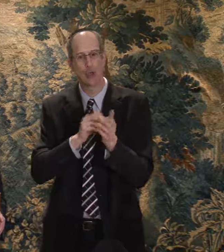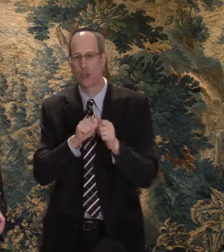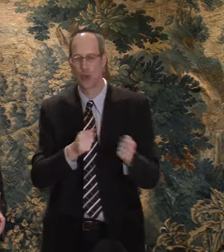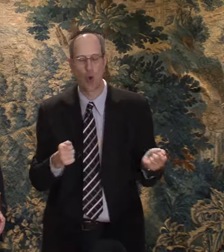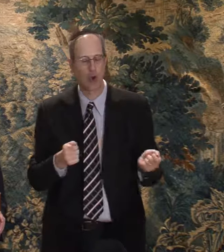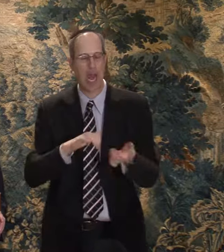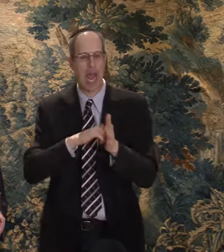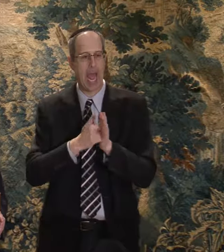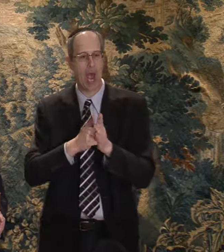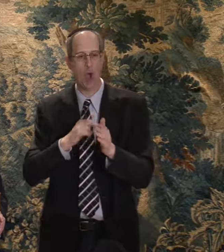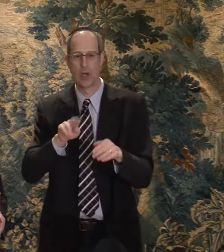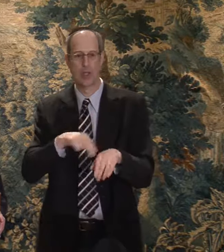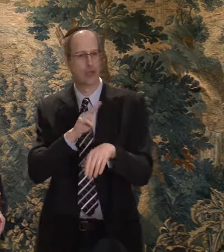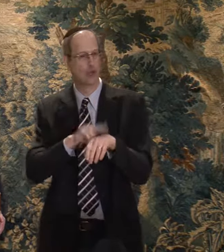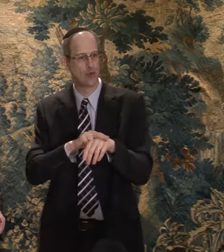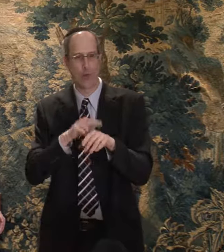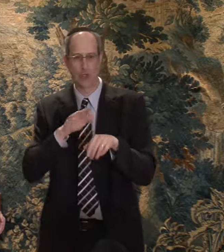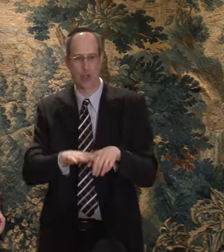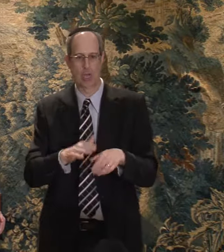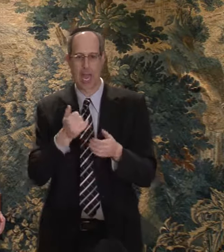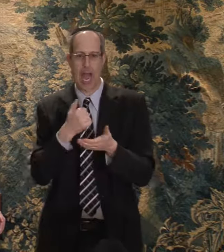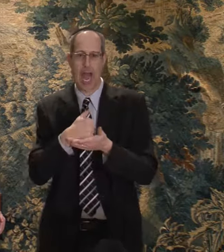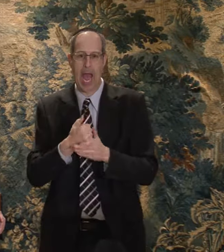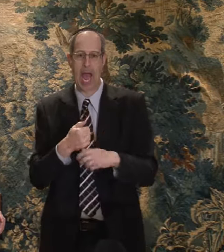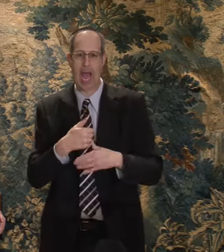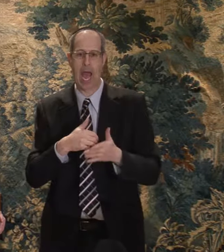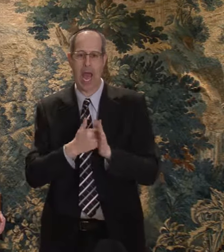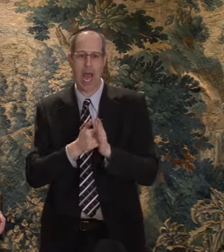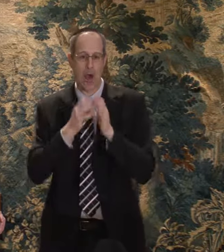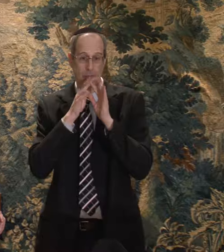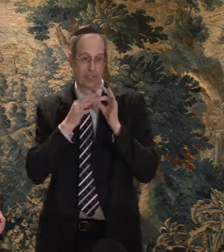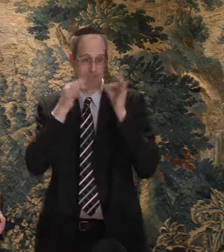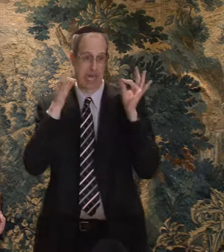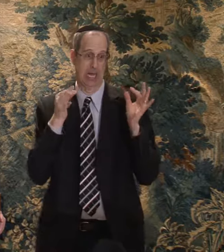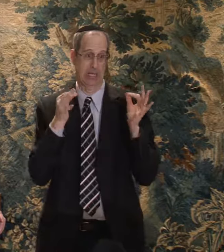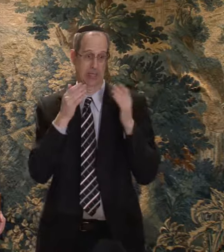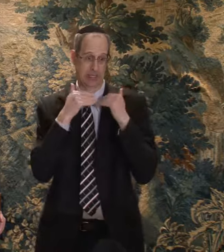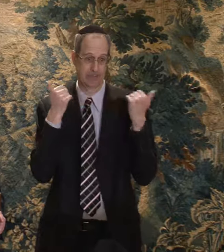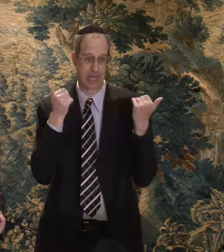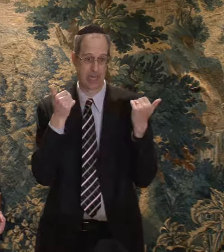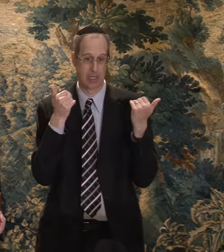regular child how will he ever smile among a group of children but go he said